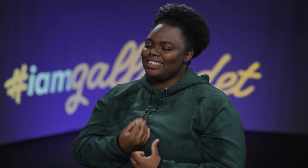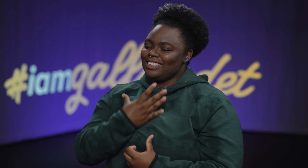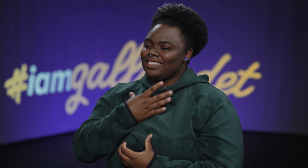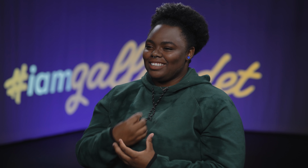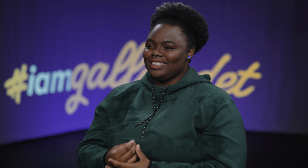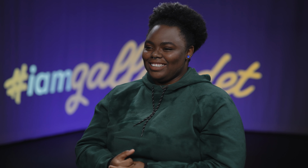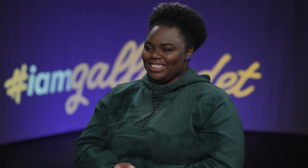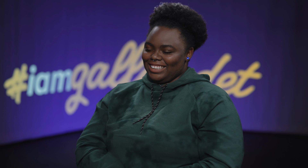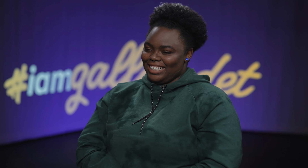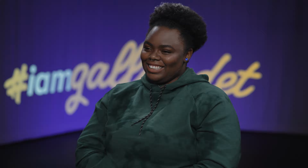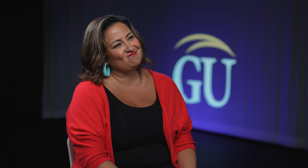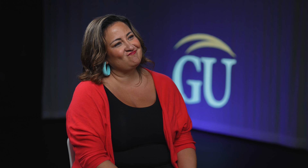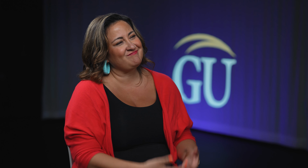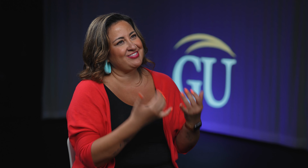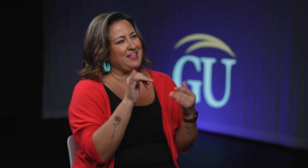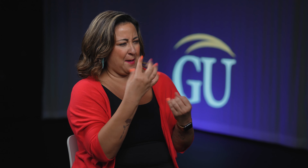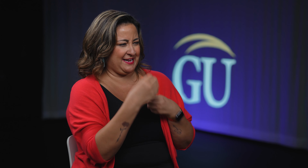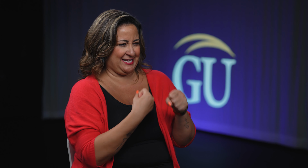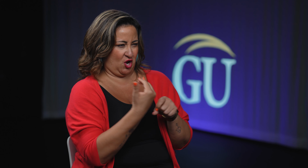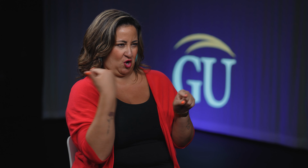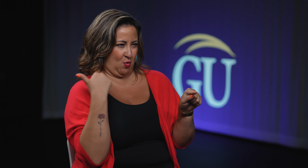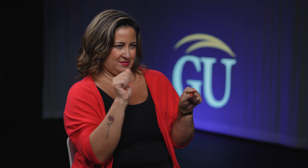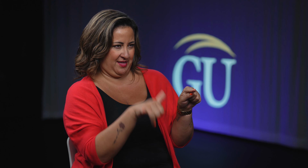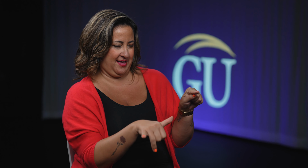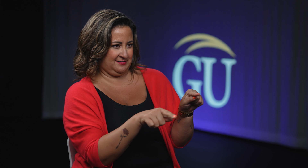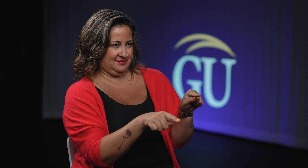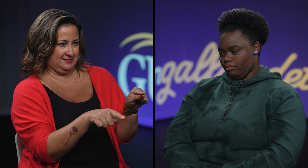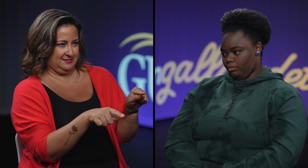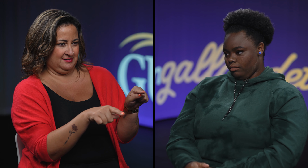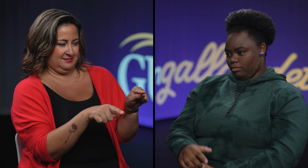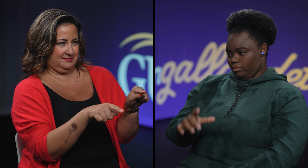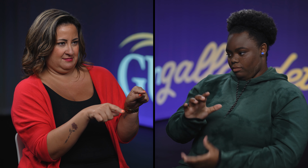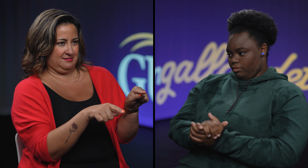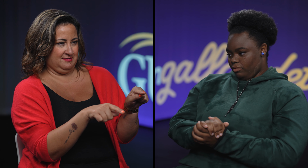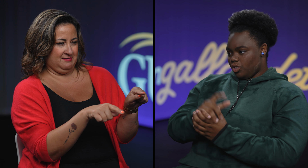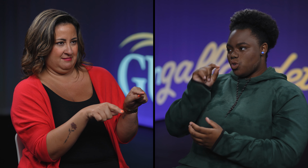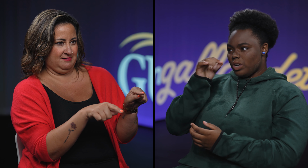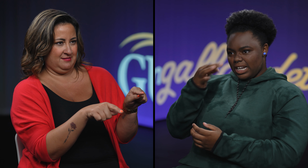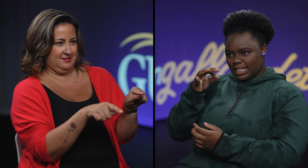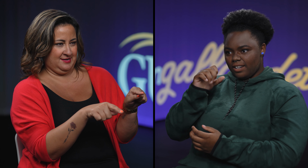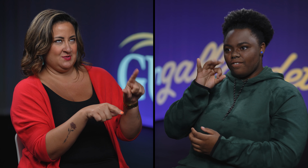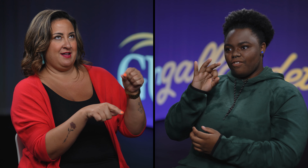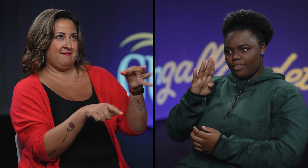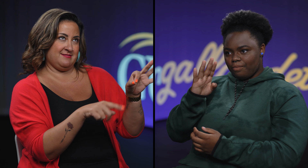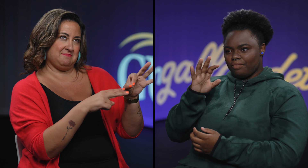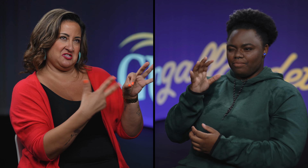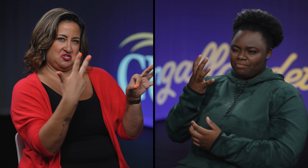It's truly inspiring. How many years ago was that? I believe it was 2019, in February.